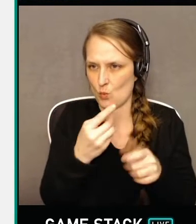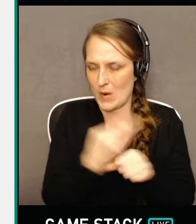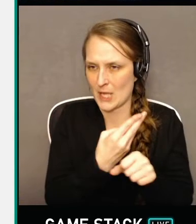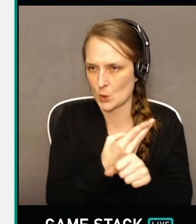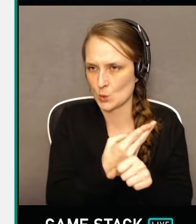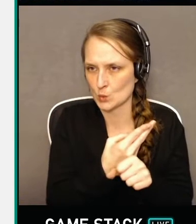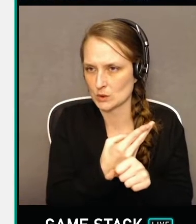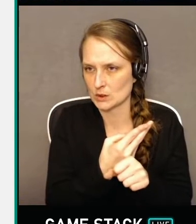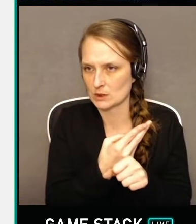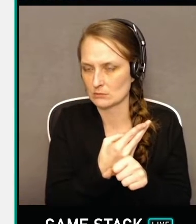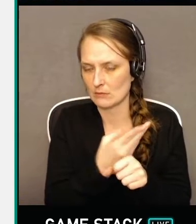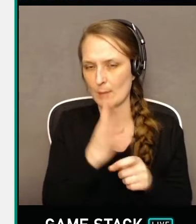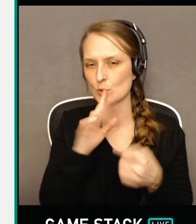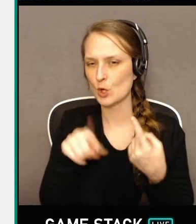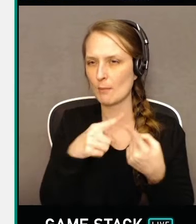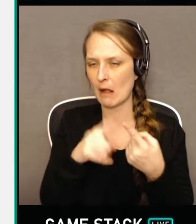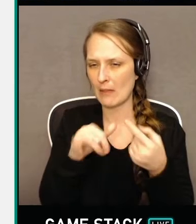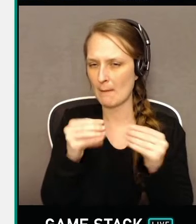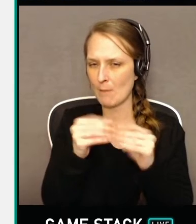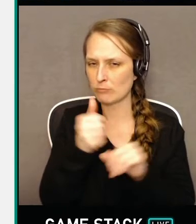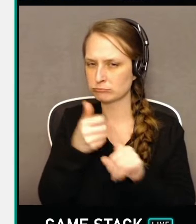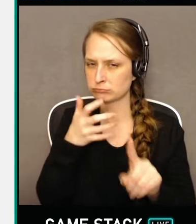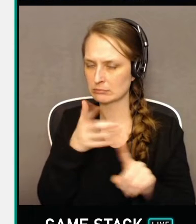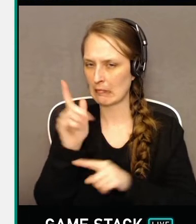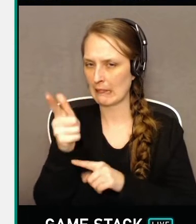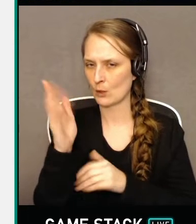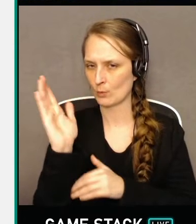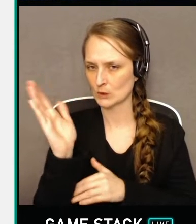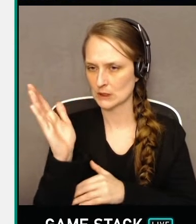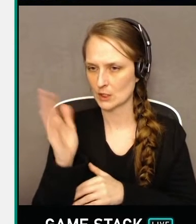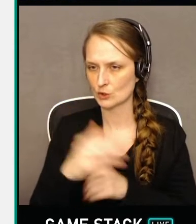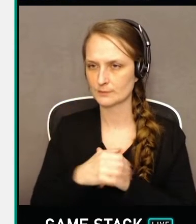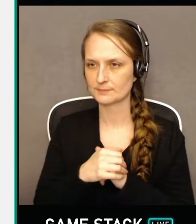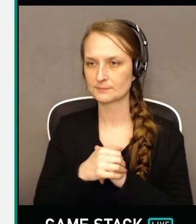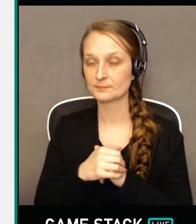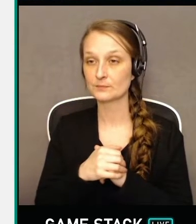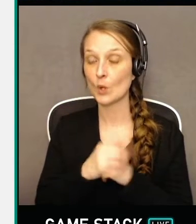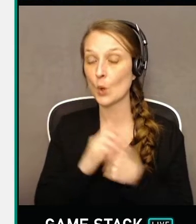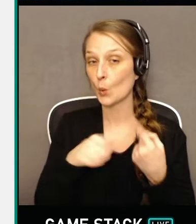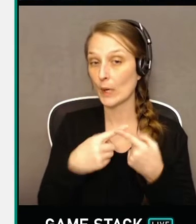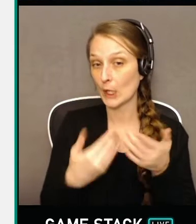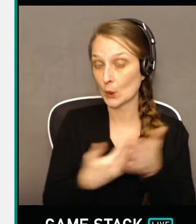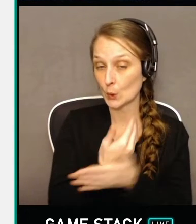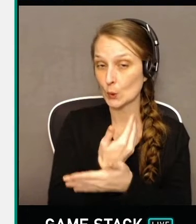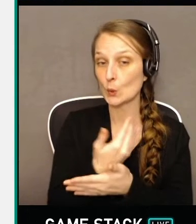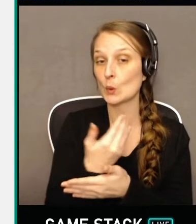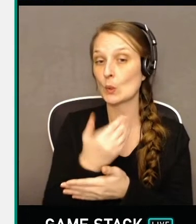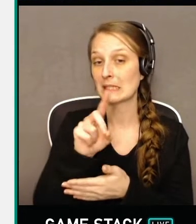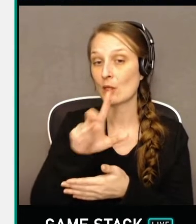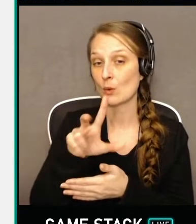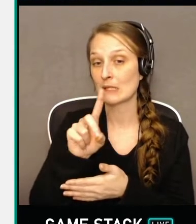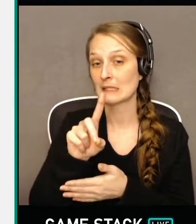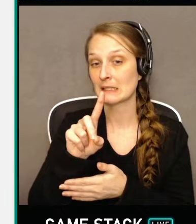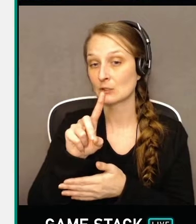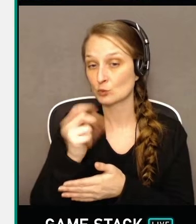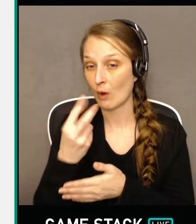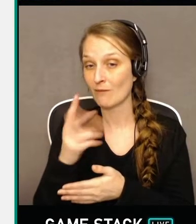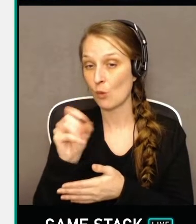I'm going to talk about this a bit more later in this presentation. When the newer D3D12 quarter DLL gets included with the game install,